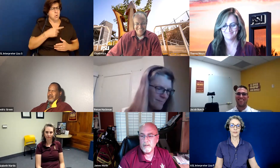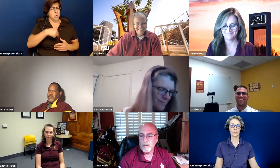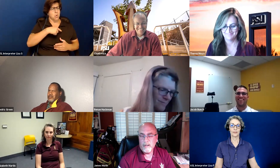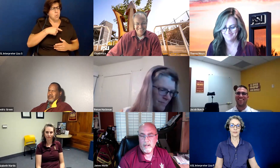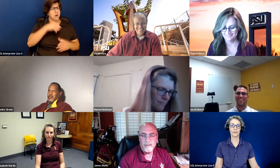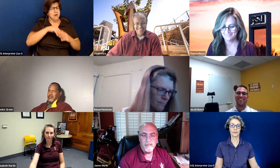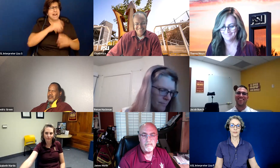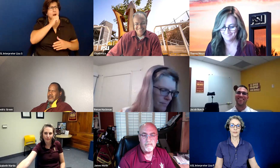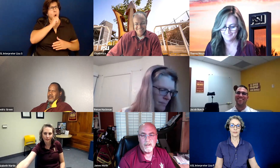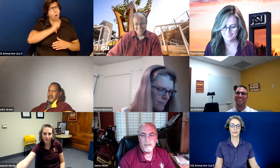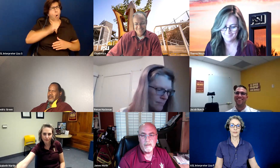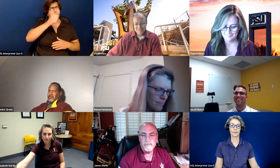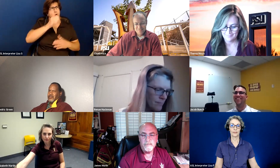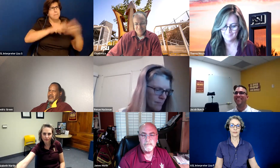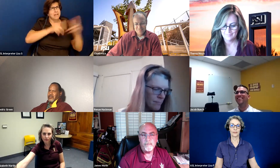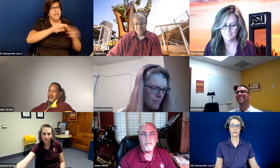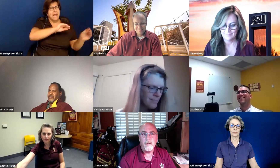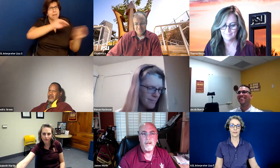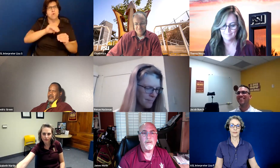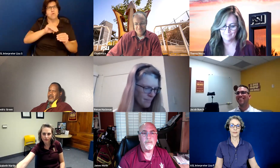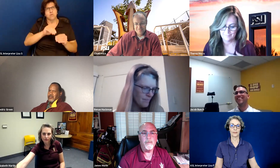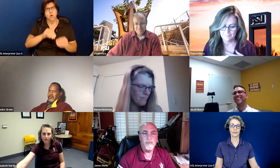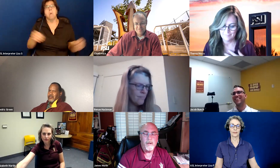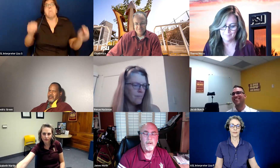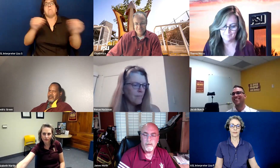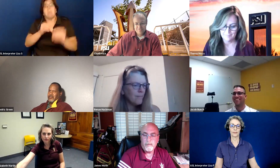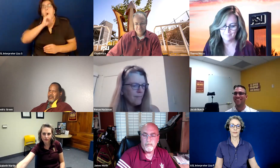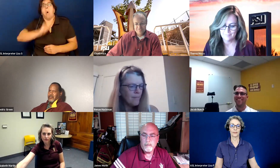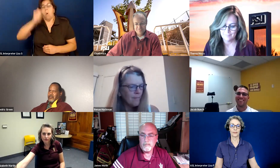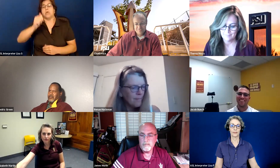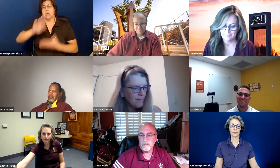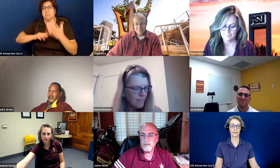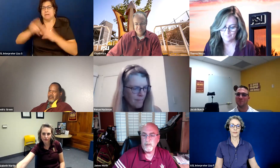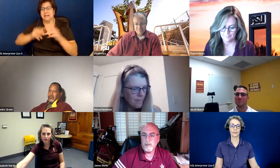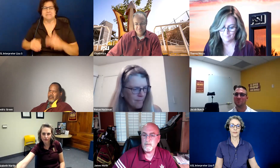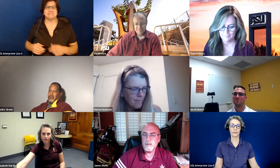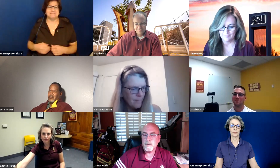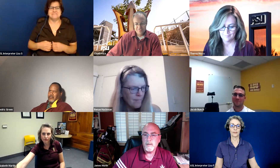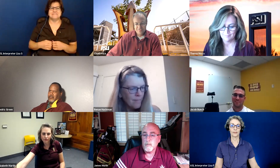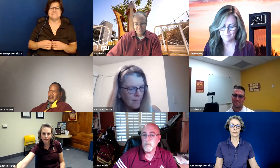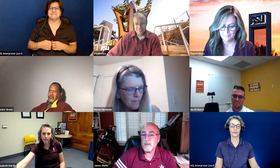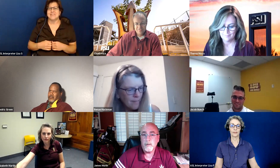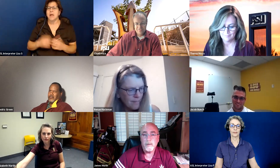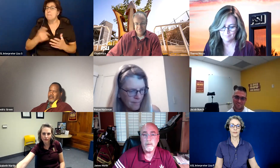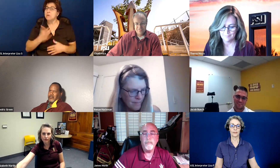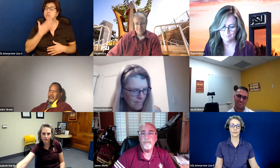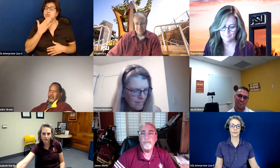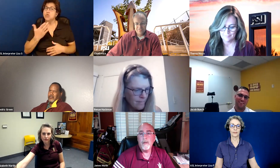But however, they did got it out for us and made it some pretty useful space and we're still in there today.